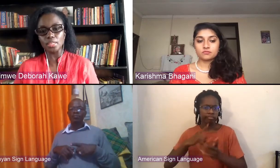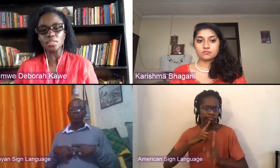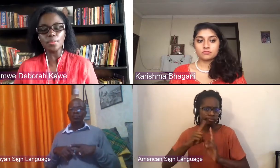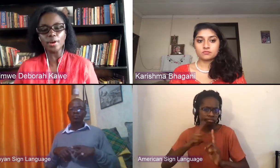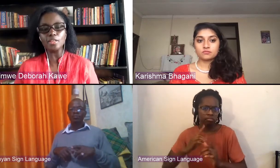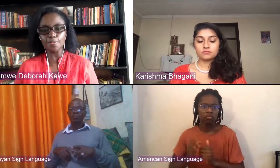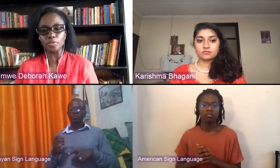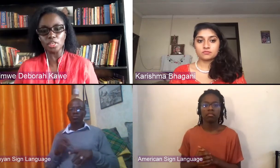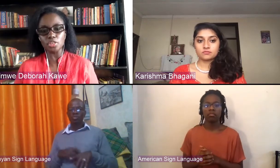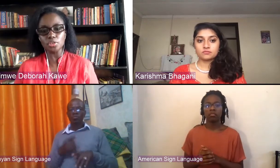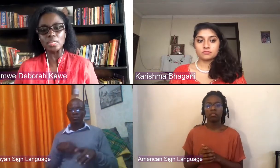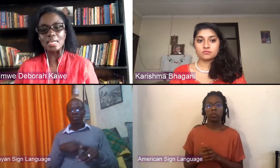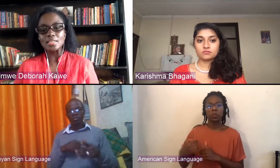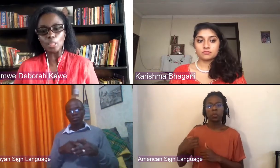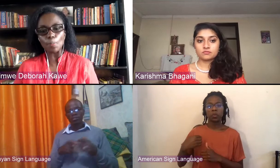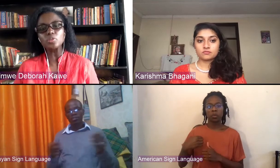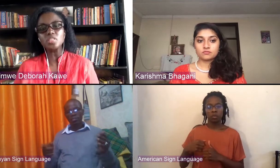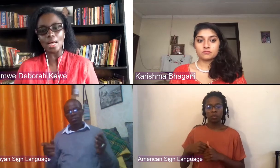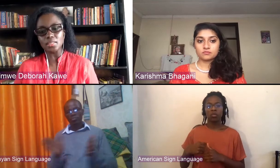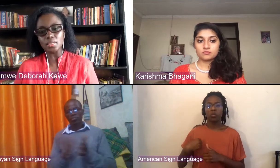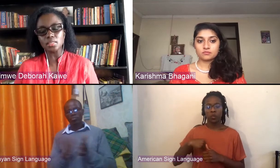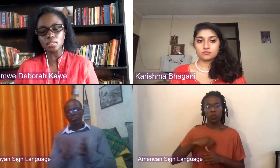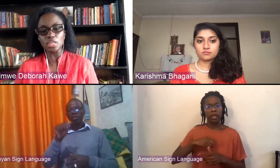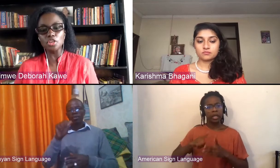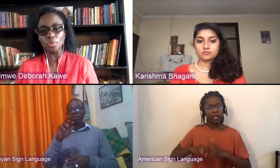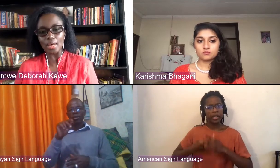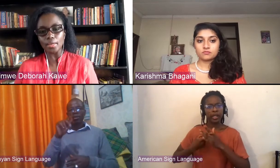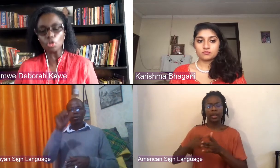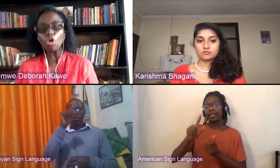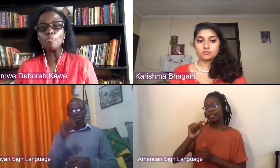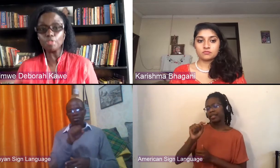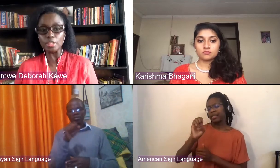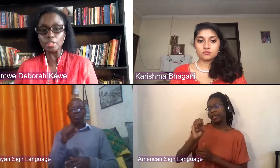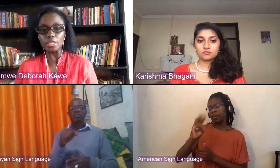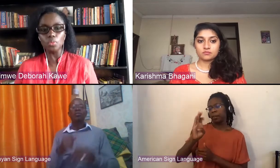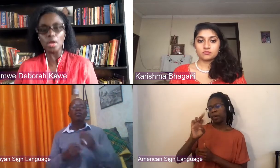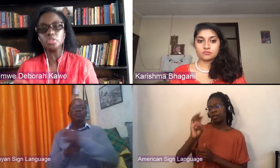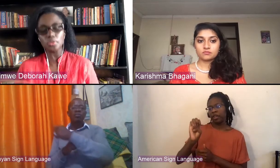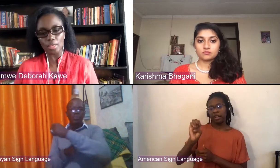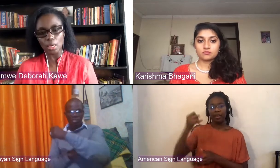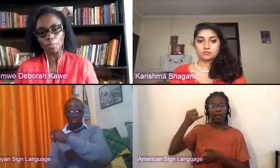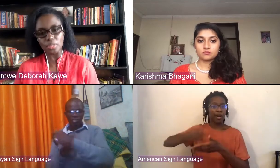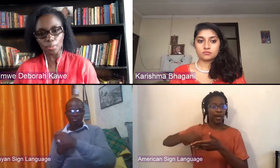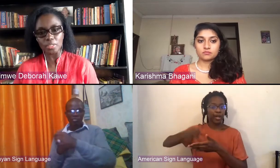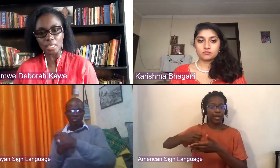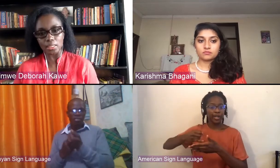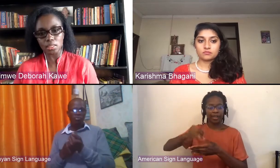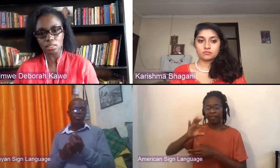and Tebere Arts Foundation supports artists in Uganda and hopefully we are also thinking about supporting artists